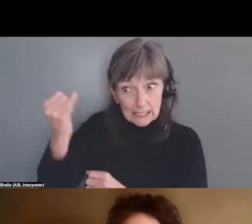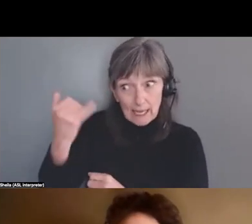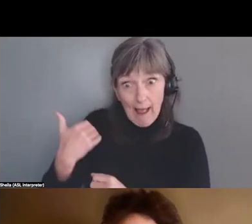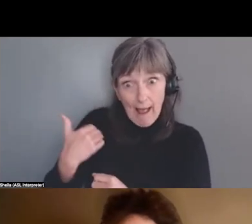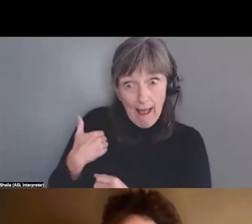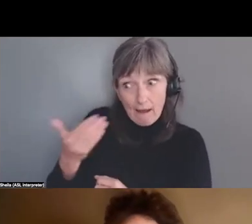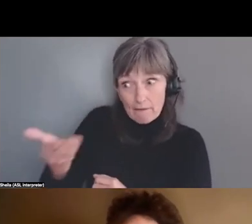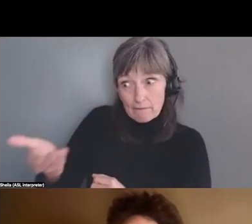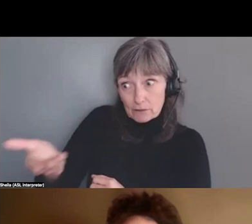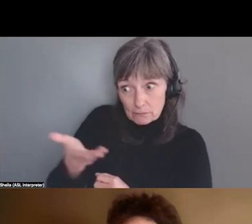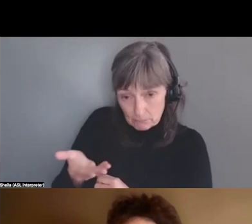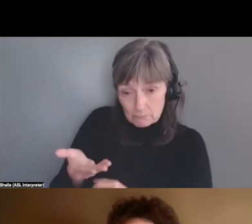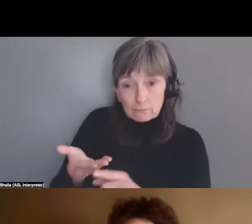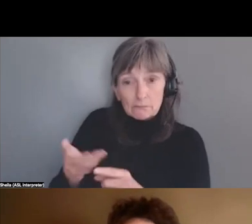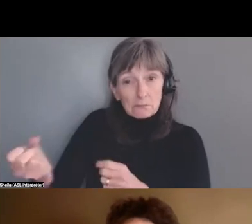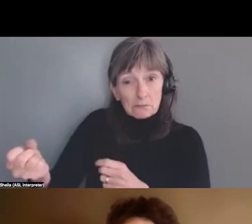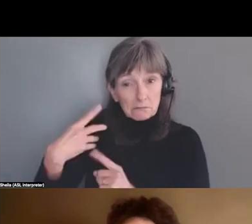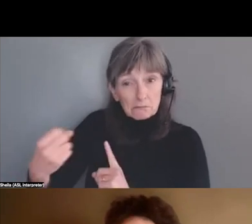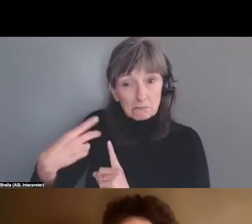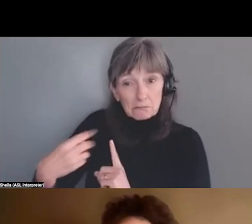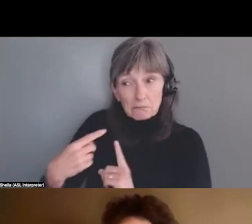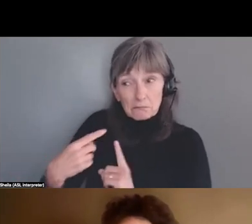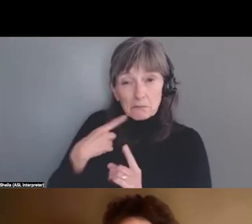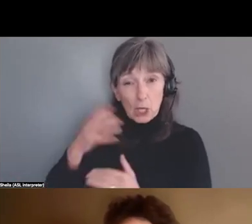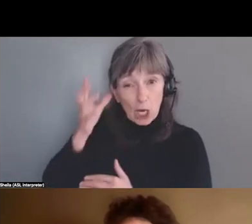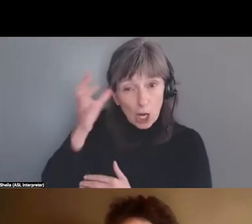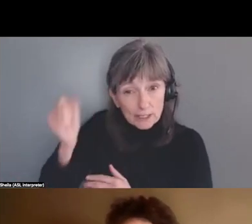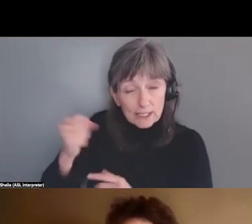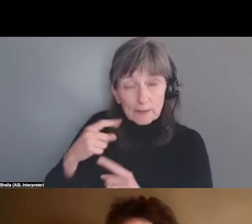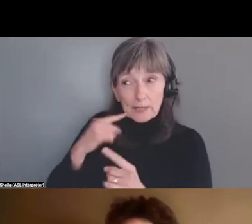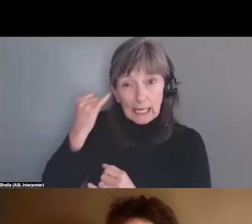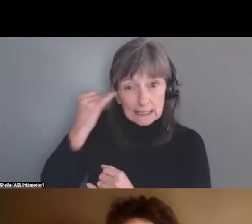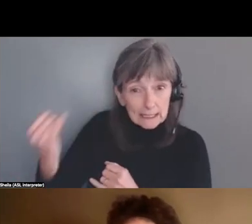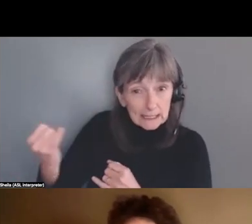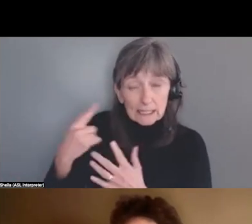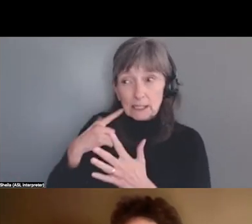the concept of the book. So, obviously, they come to us with a specific idea, but there's